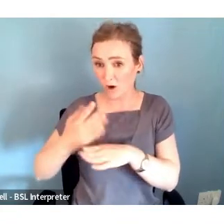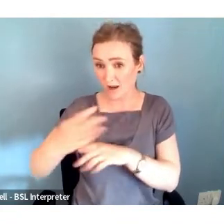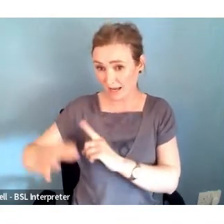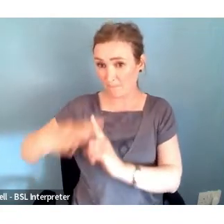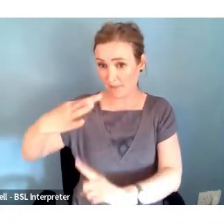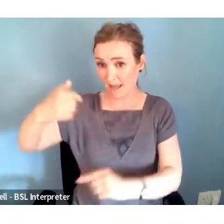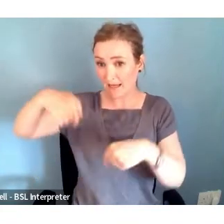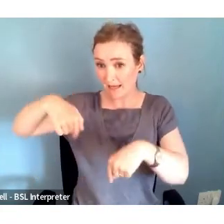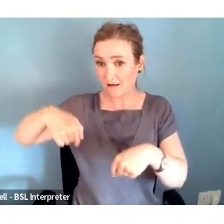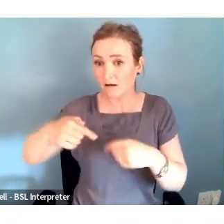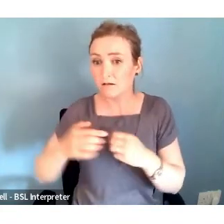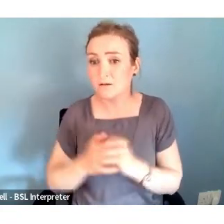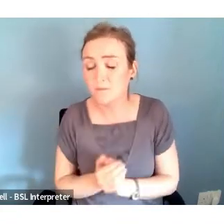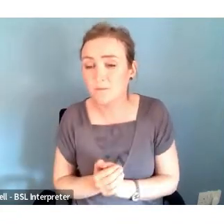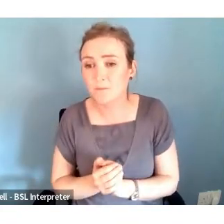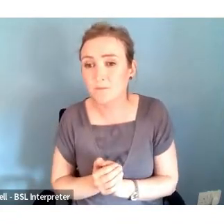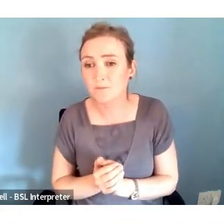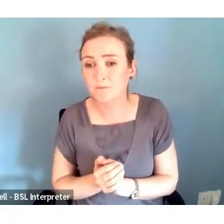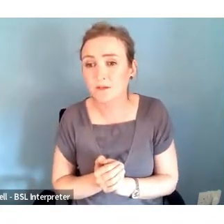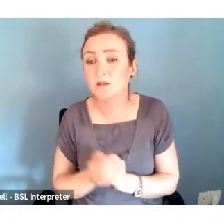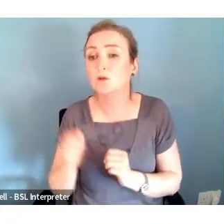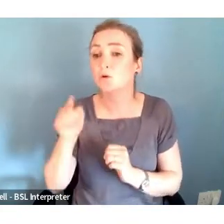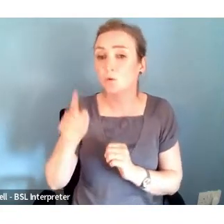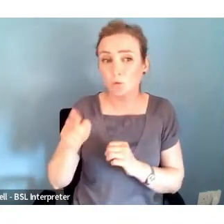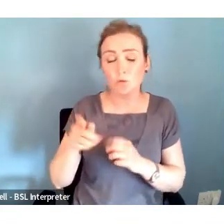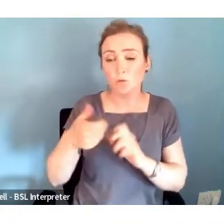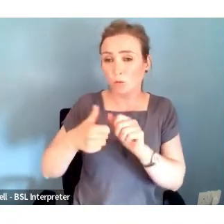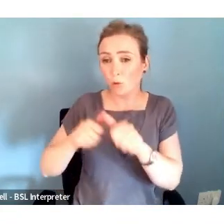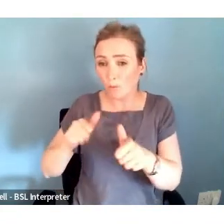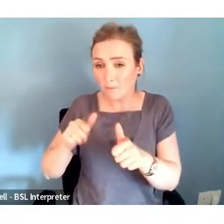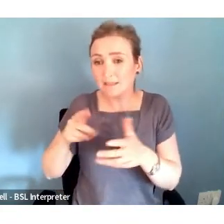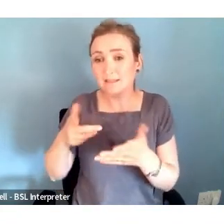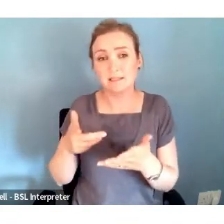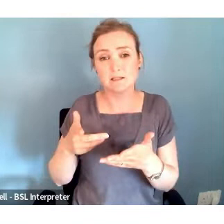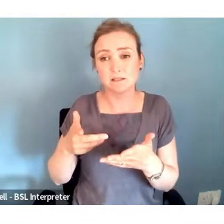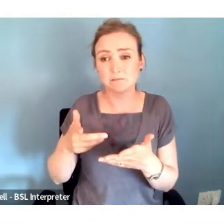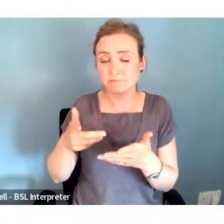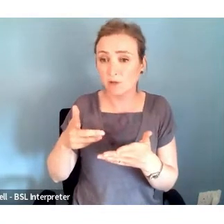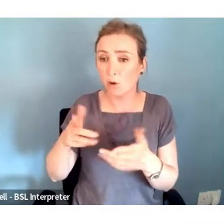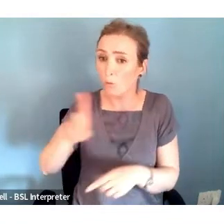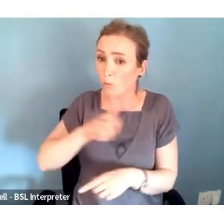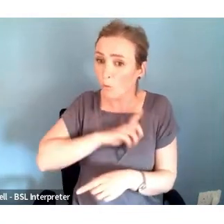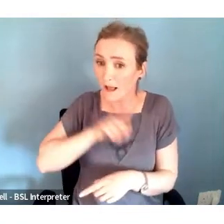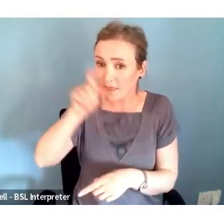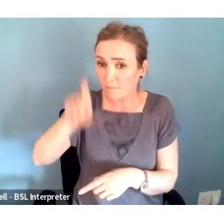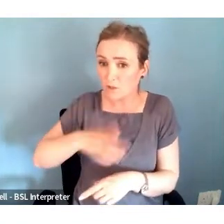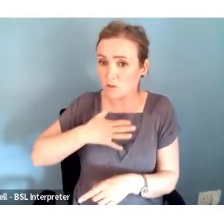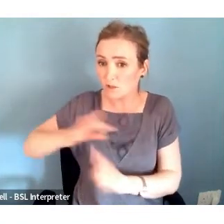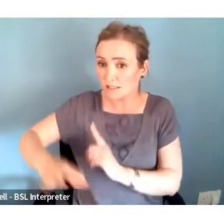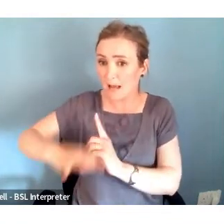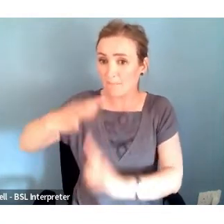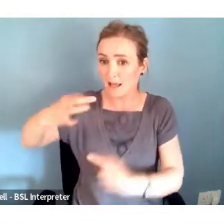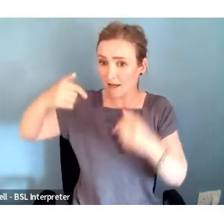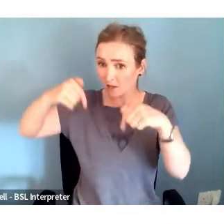that is going to make them like you as an employer, want them to apply to you or or opposed to anyone else. We know that with